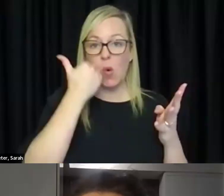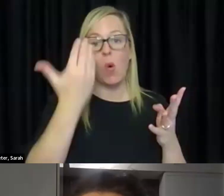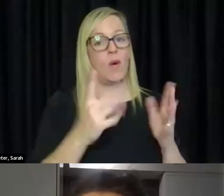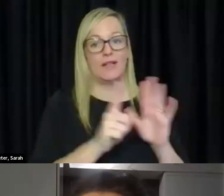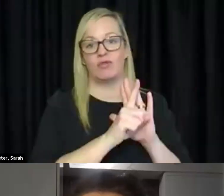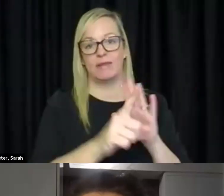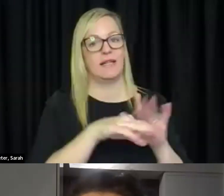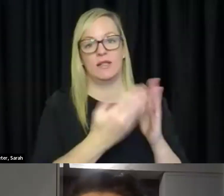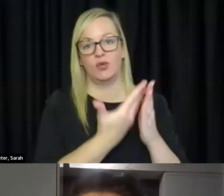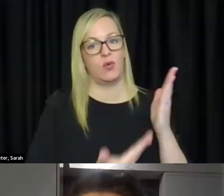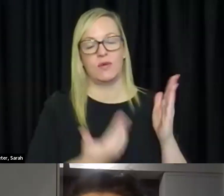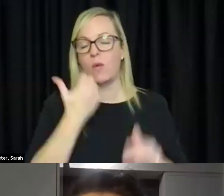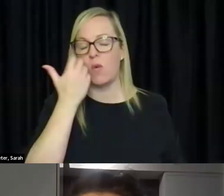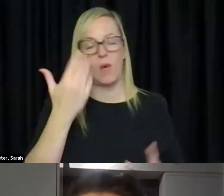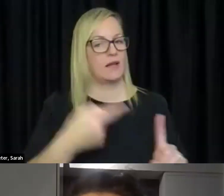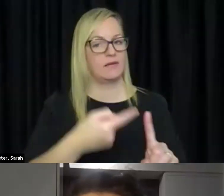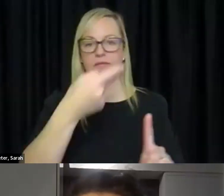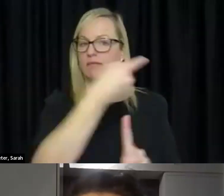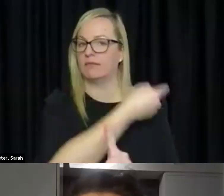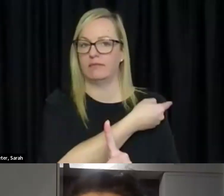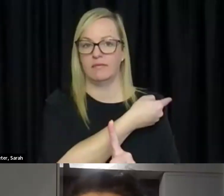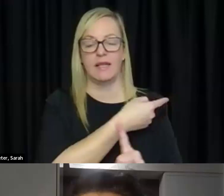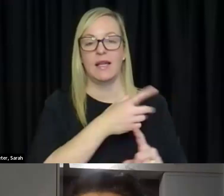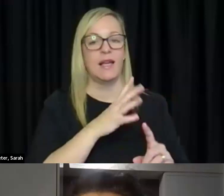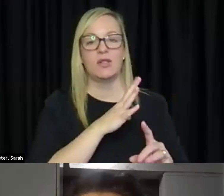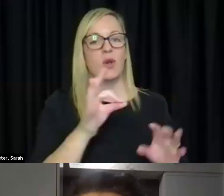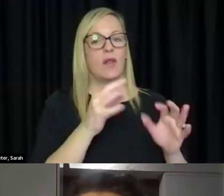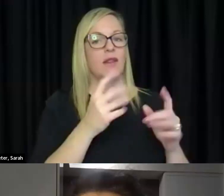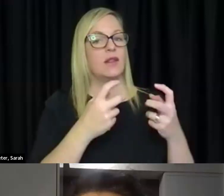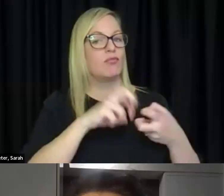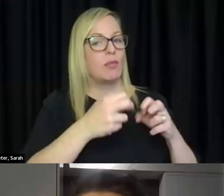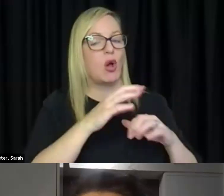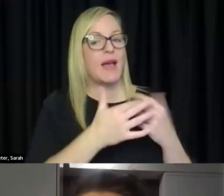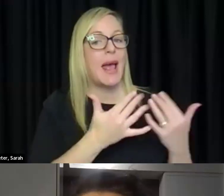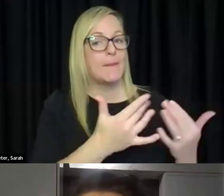stories. So it is not necessarily quantity that's the issue, it is more the quality. If